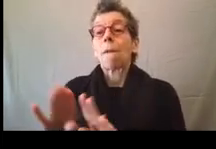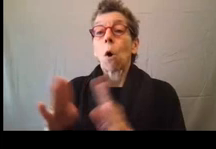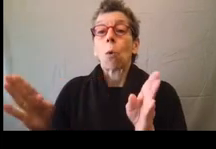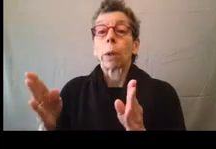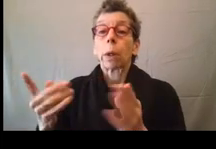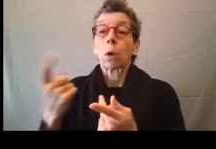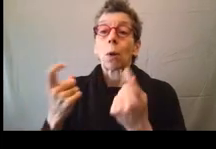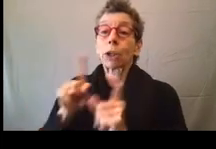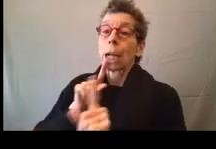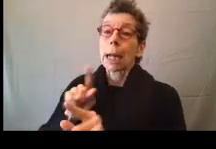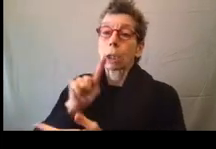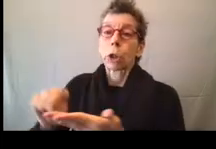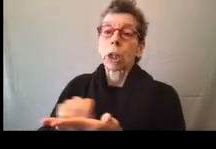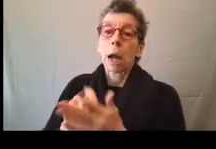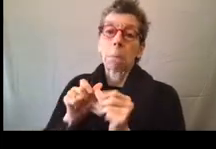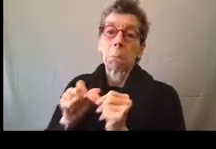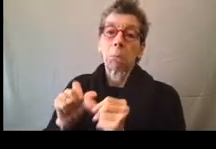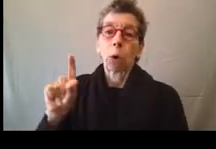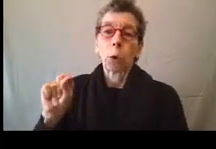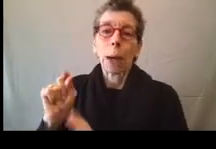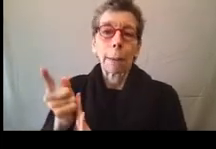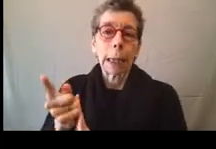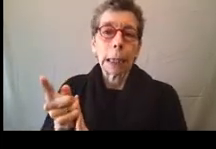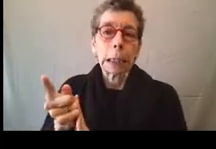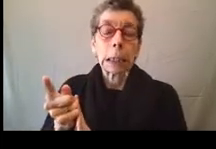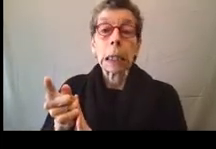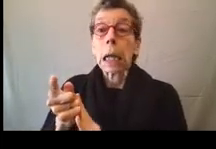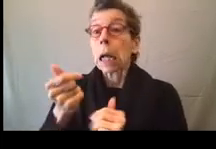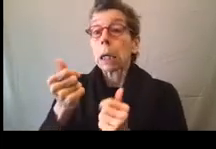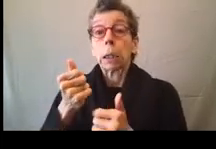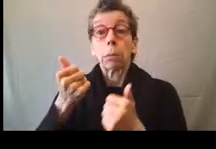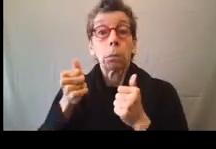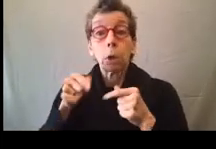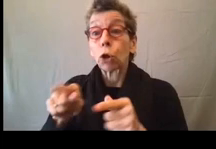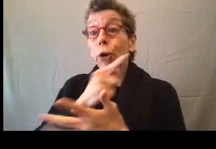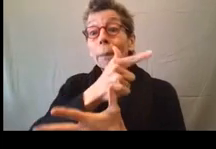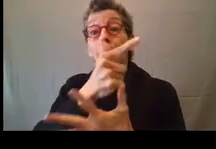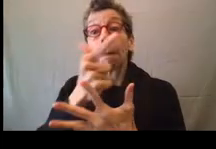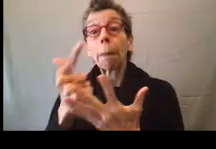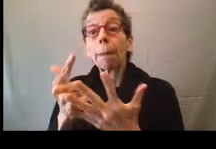and answer period. And we encourage you to go ahead and submit questions as you go using